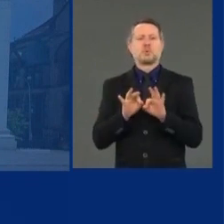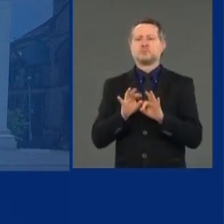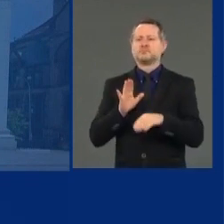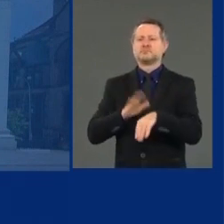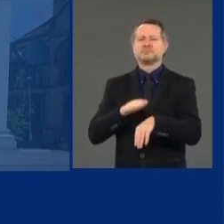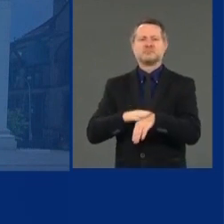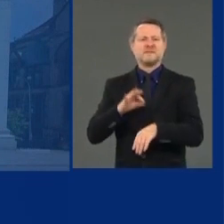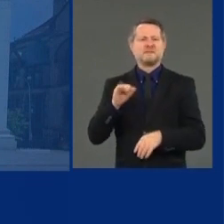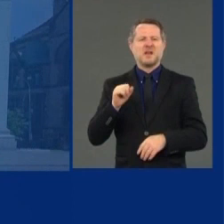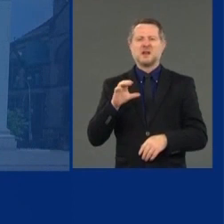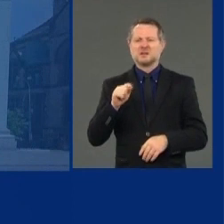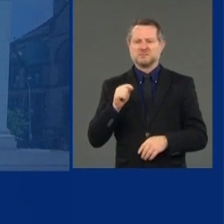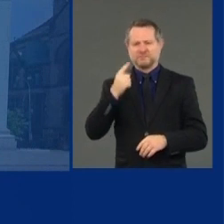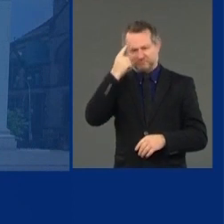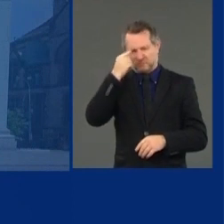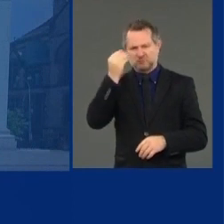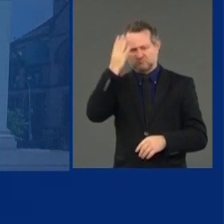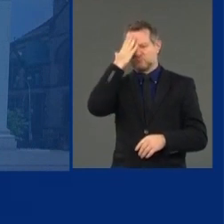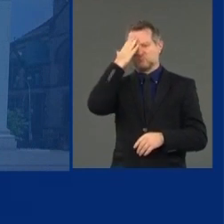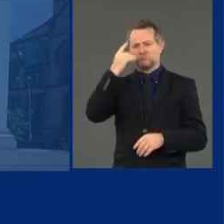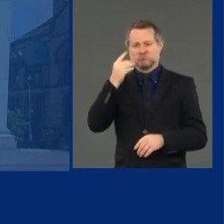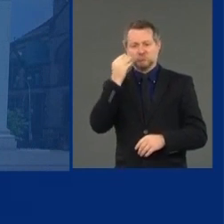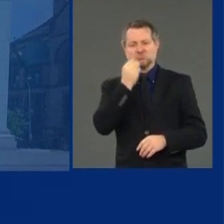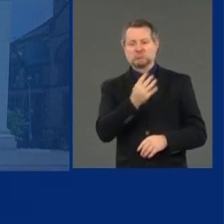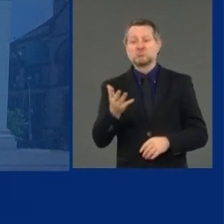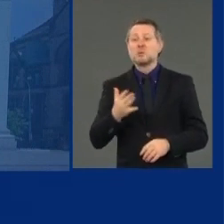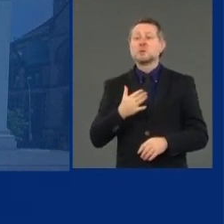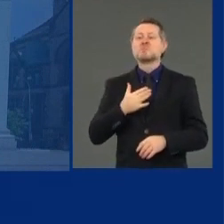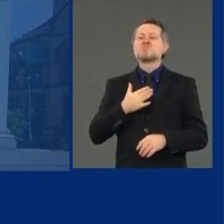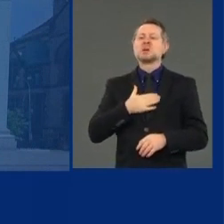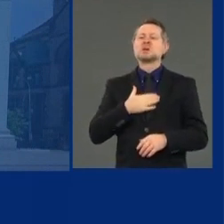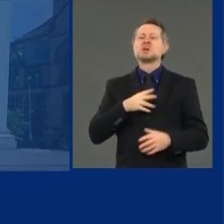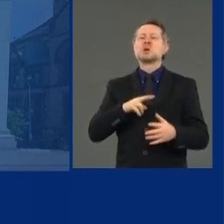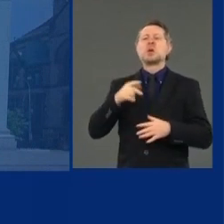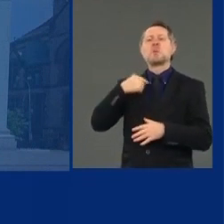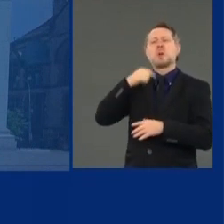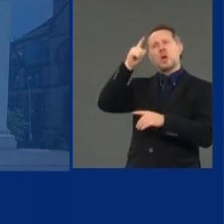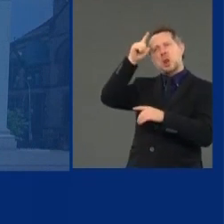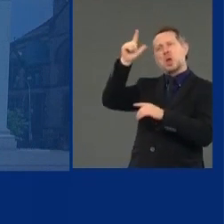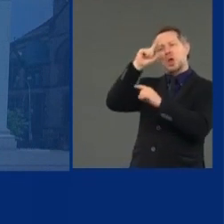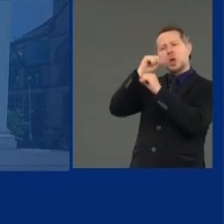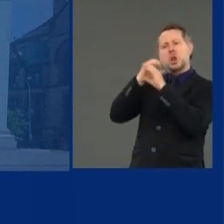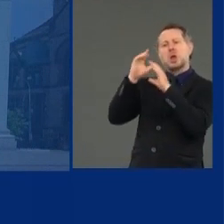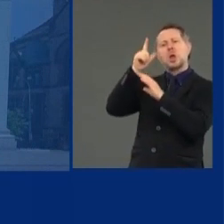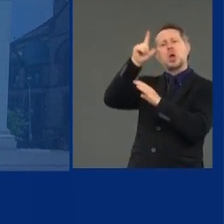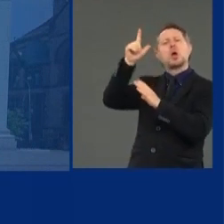PROBABLY ONE OF THE MOST